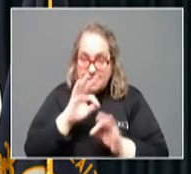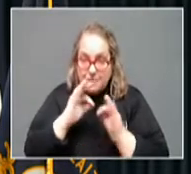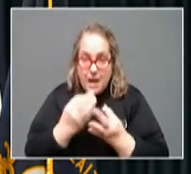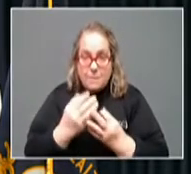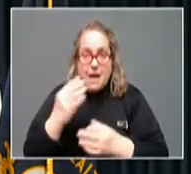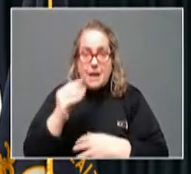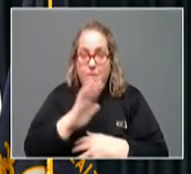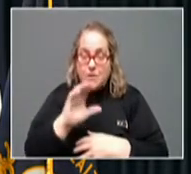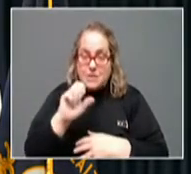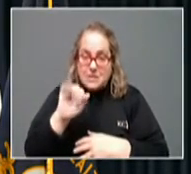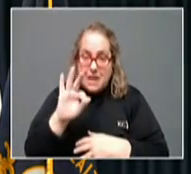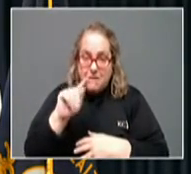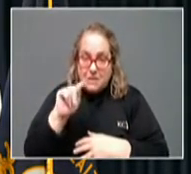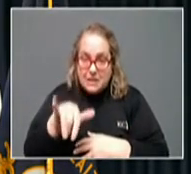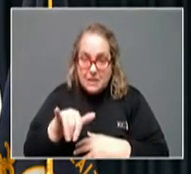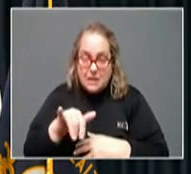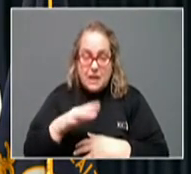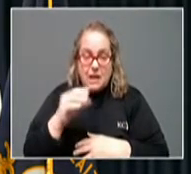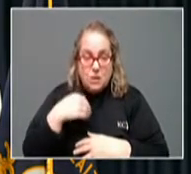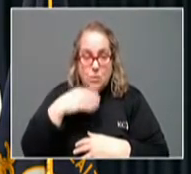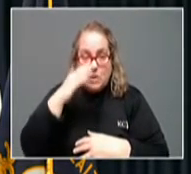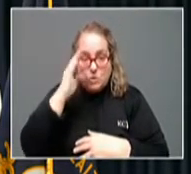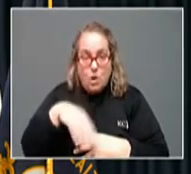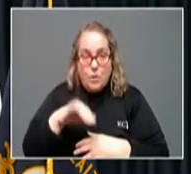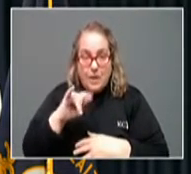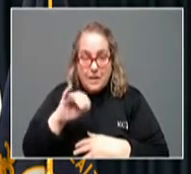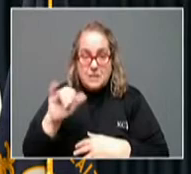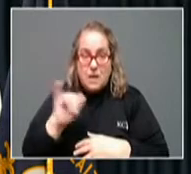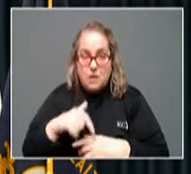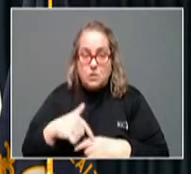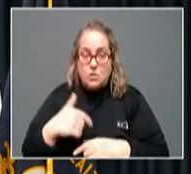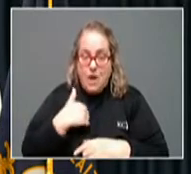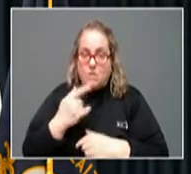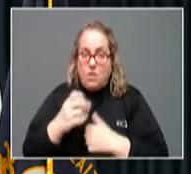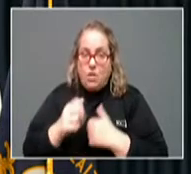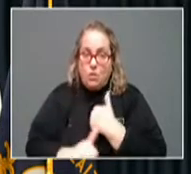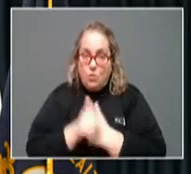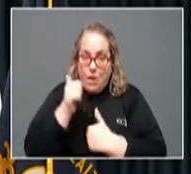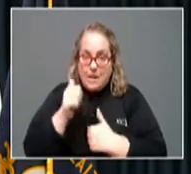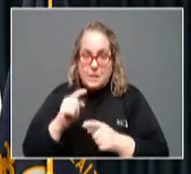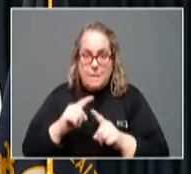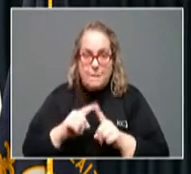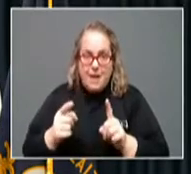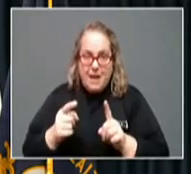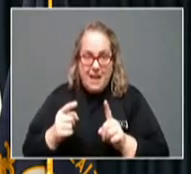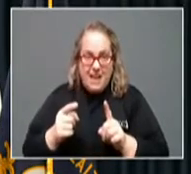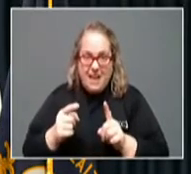I know what it's, it's like to have the threats, but this is a step above and